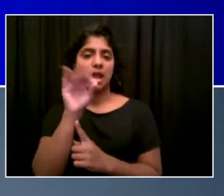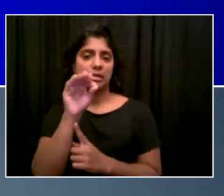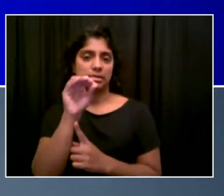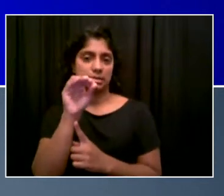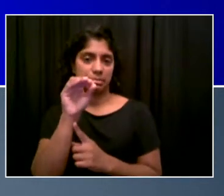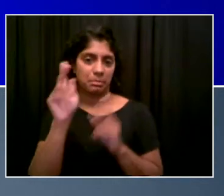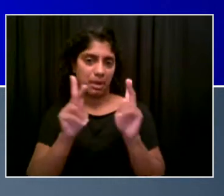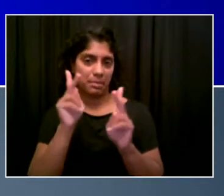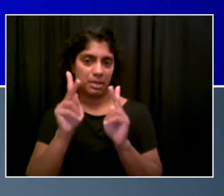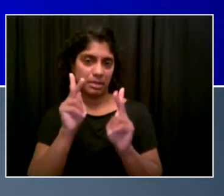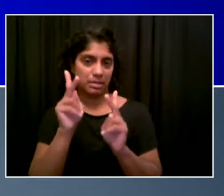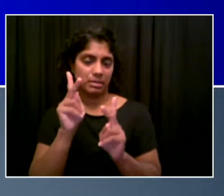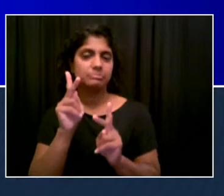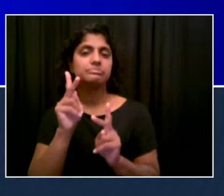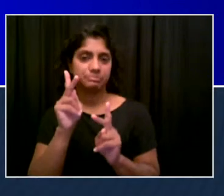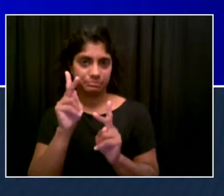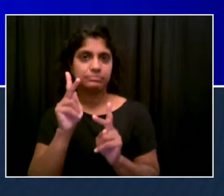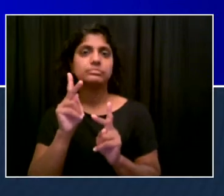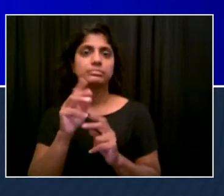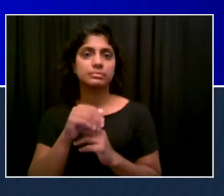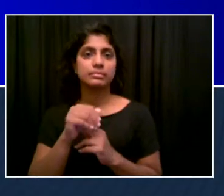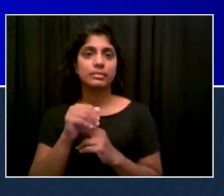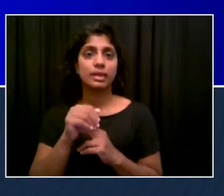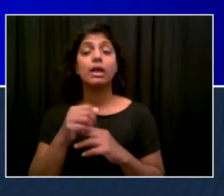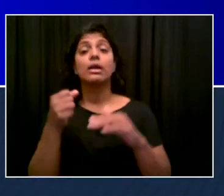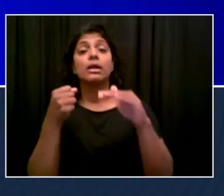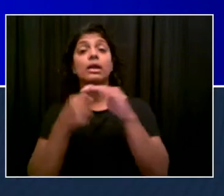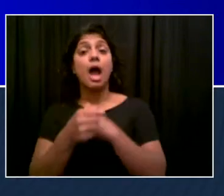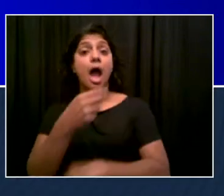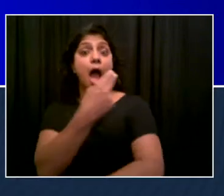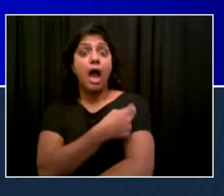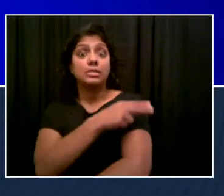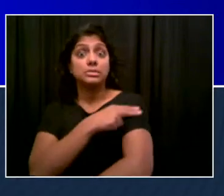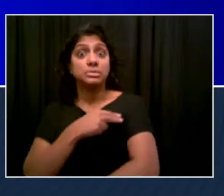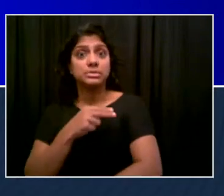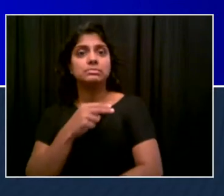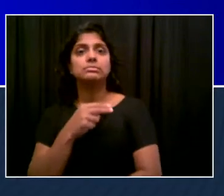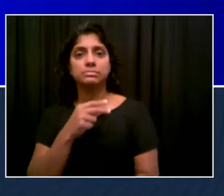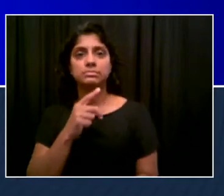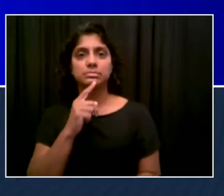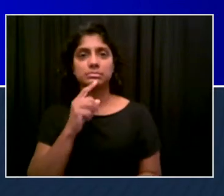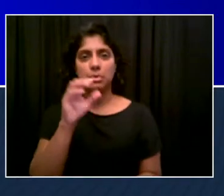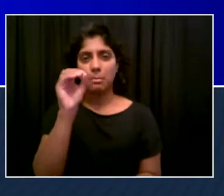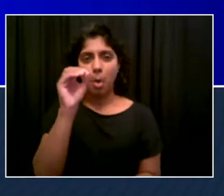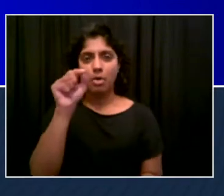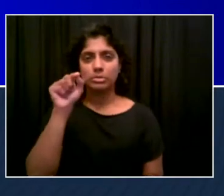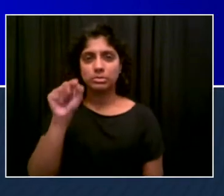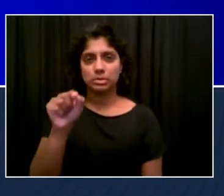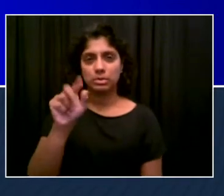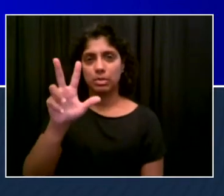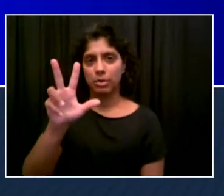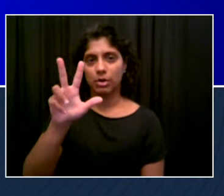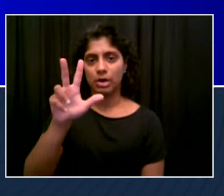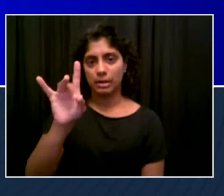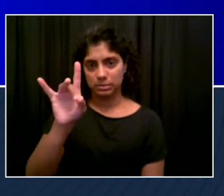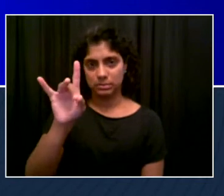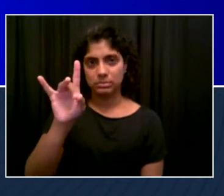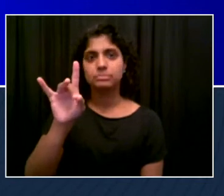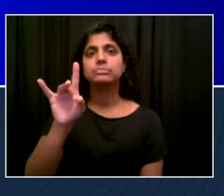TO NEW YORK CITY HOSPITALS. 90 PATIENTS, CONFI RM PITOSIVITY 24%.